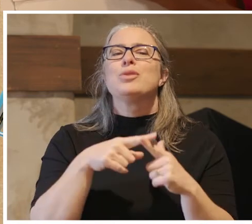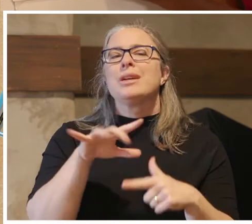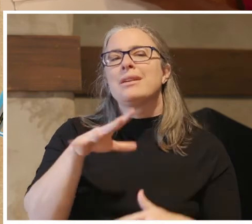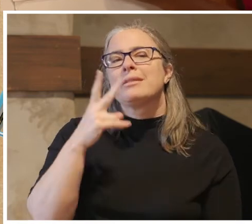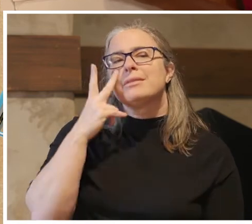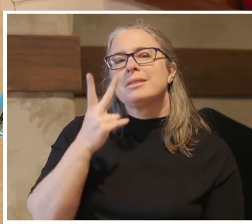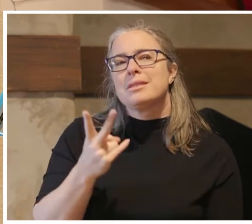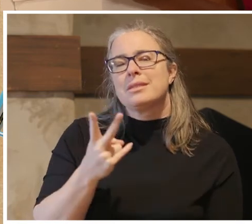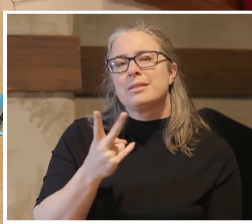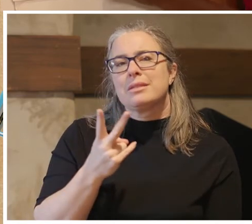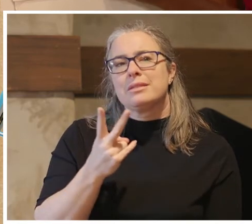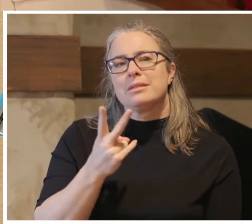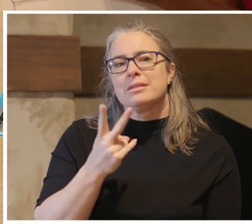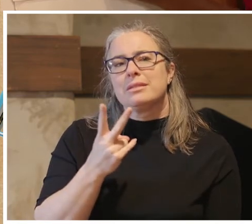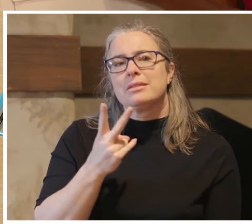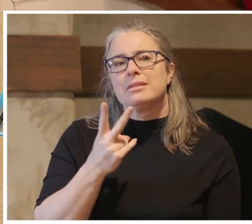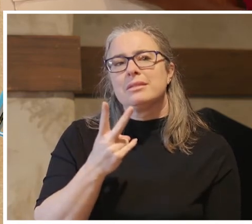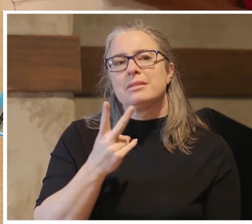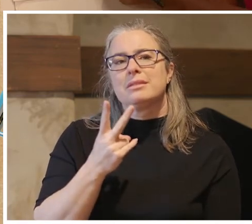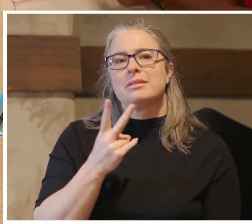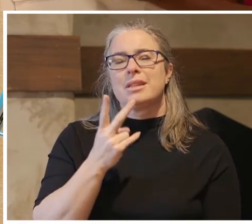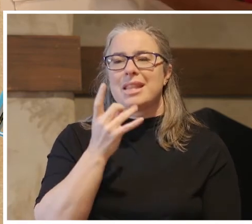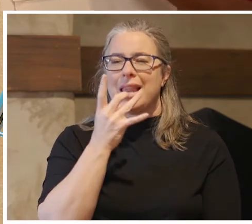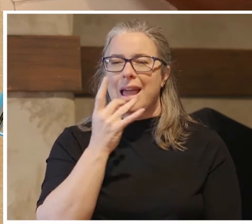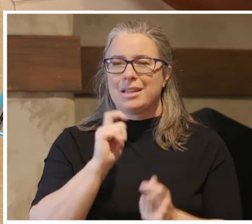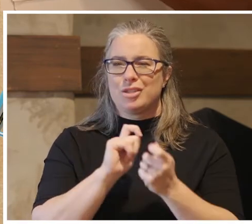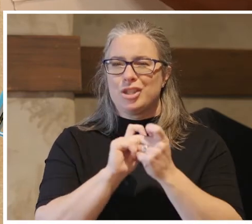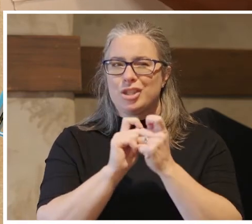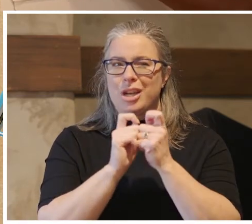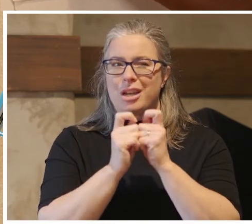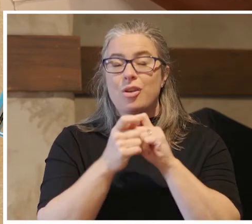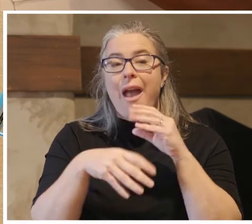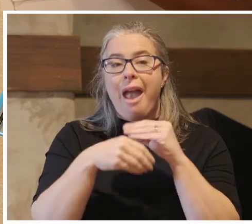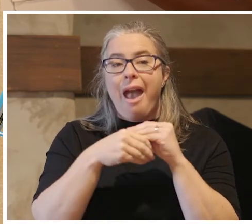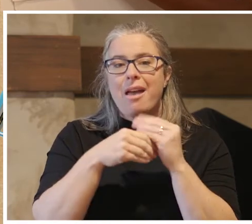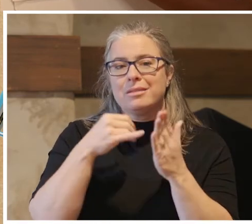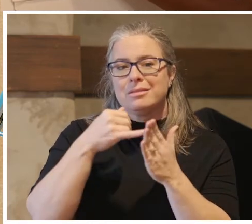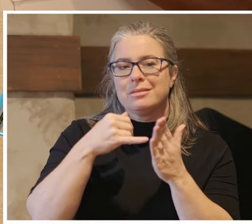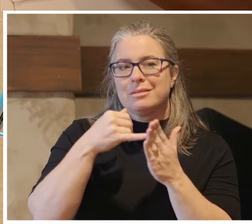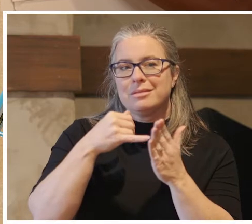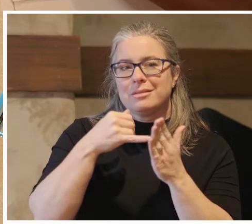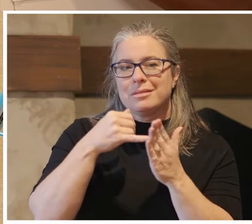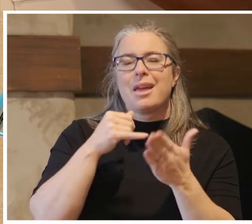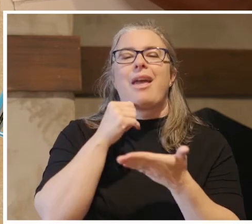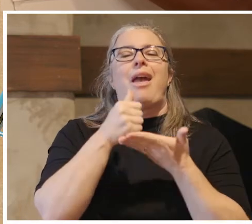but you can see where the light changes and you can add a couple sketching lines